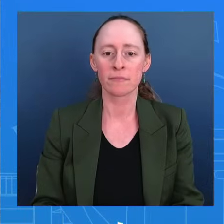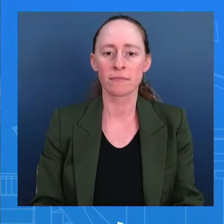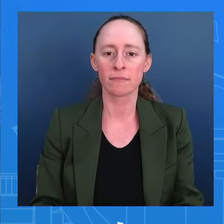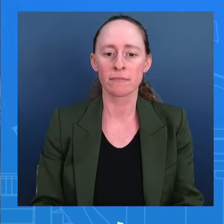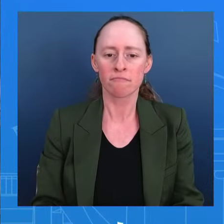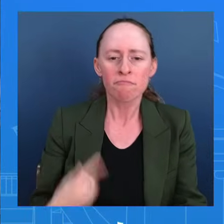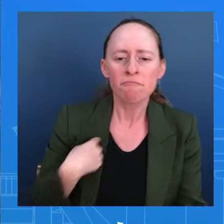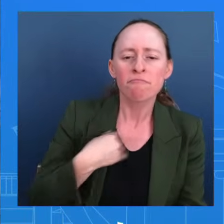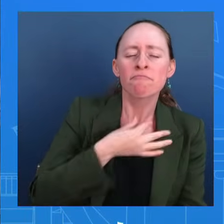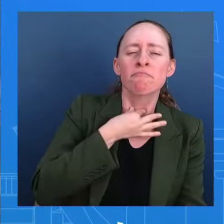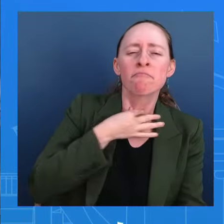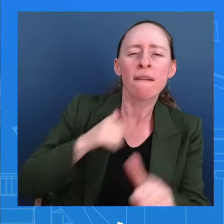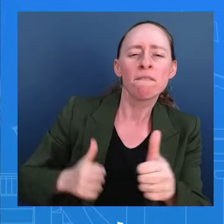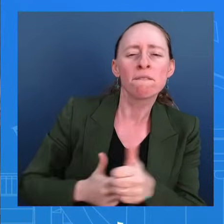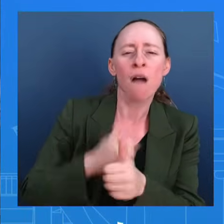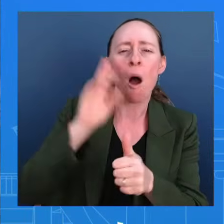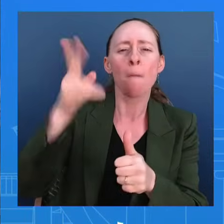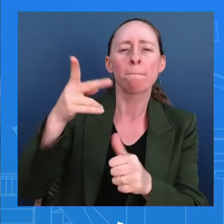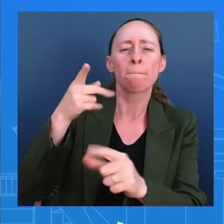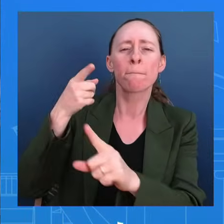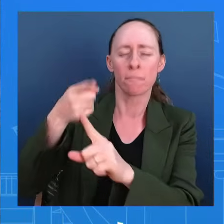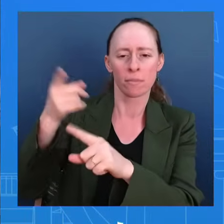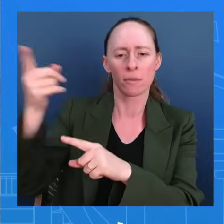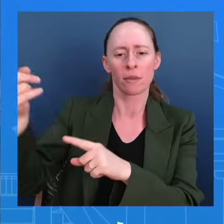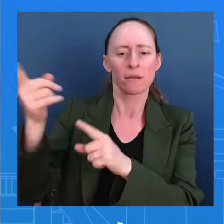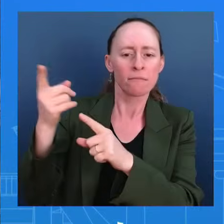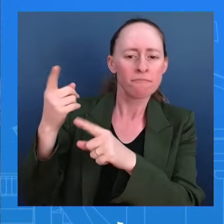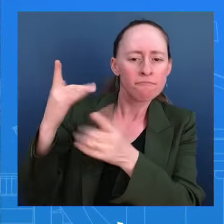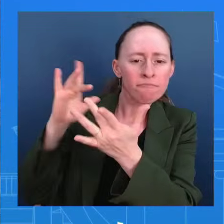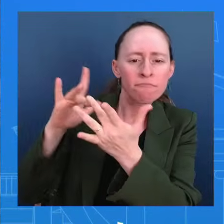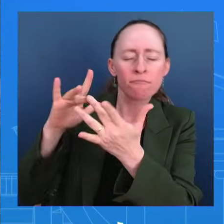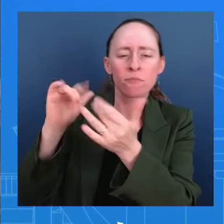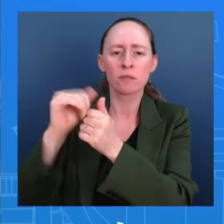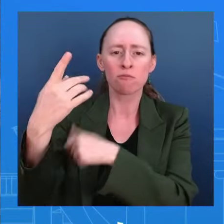Did the president at any point in this phone call -- you said that it was constructive --